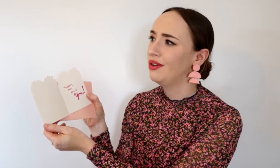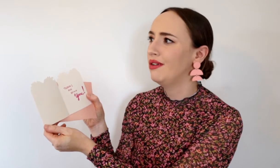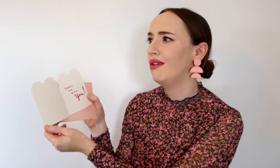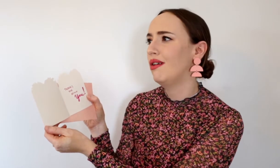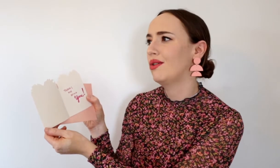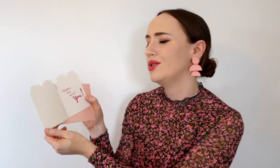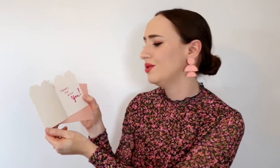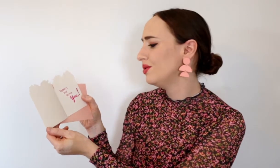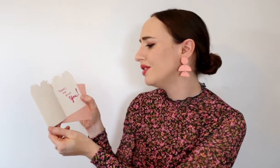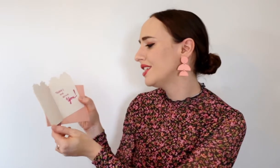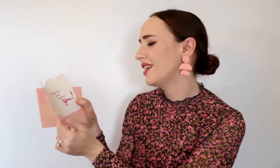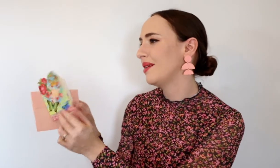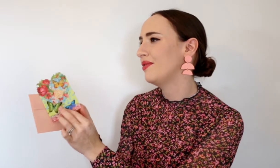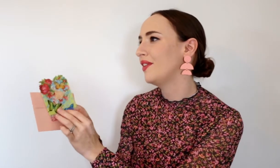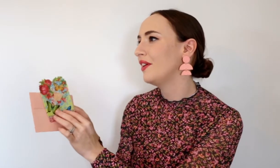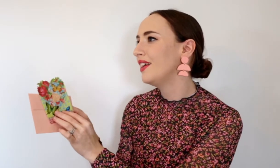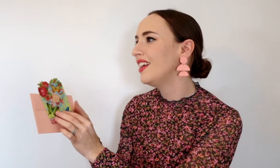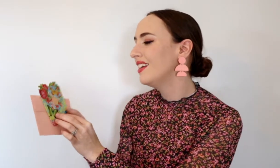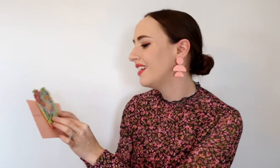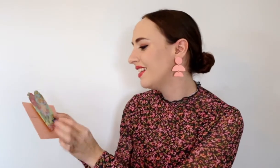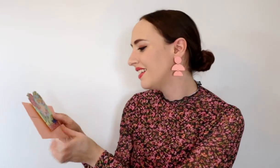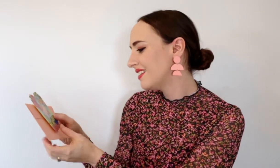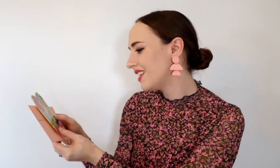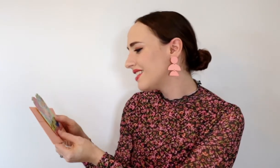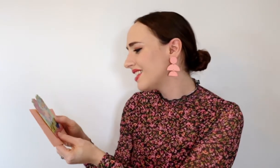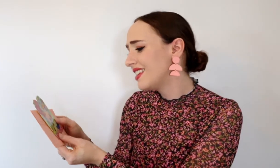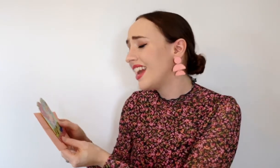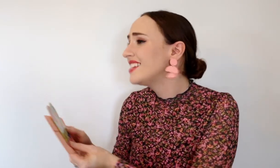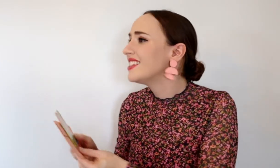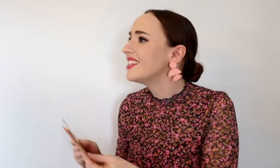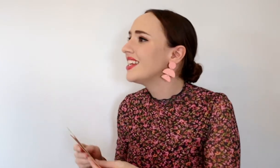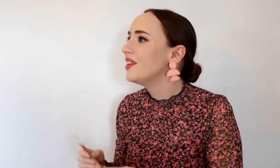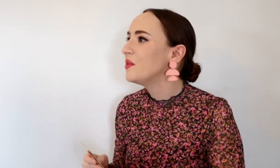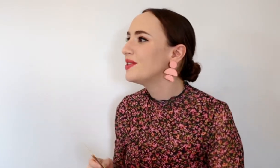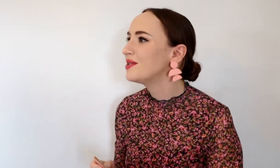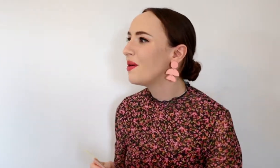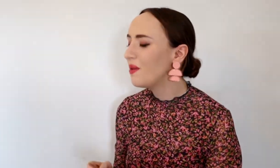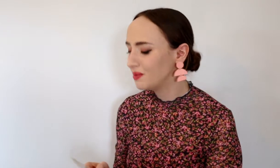Awww, Story Time Fairy, that's the nicest thing anyone's told me.